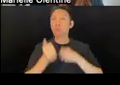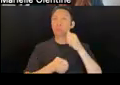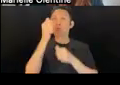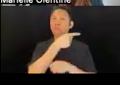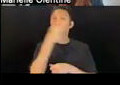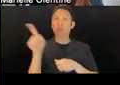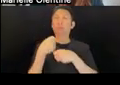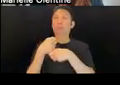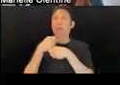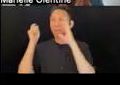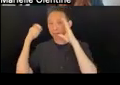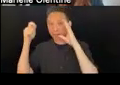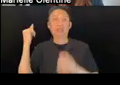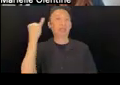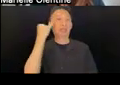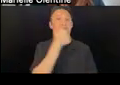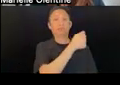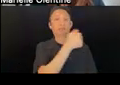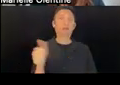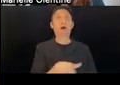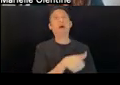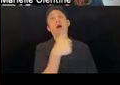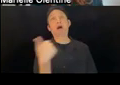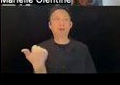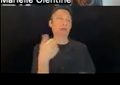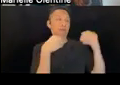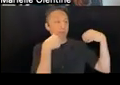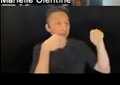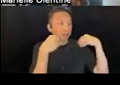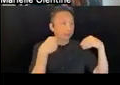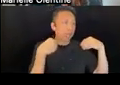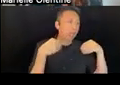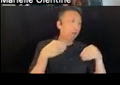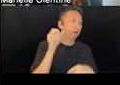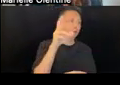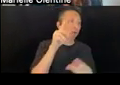If you want to see the chat, then --